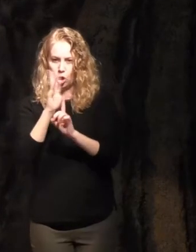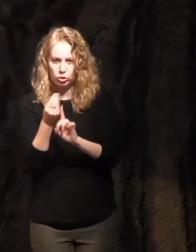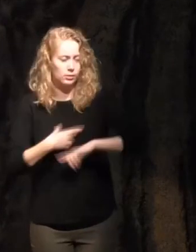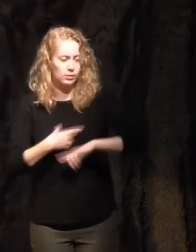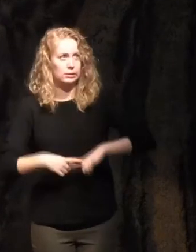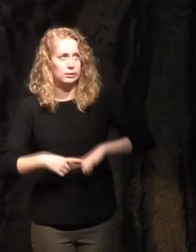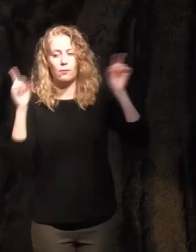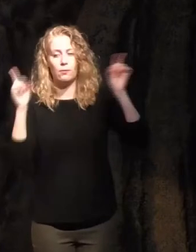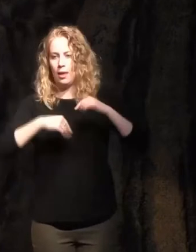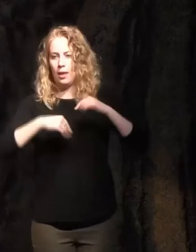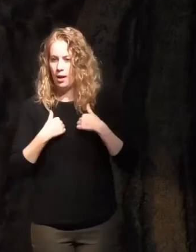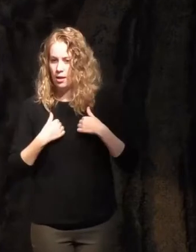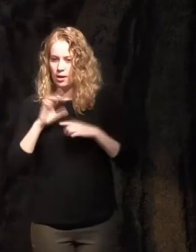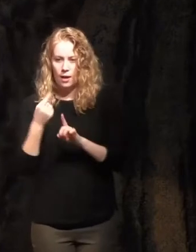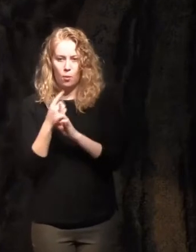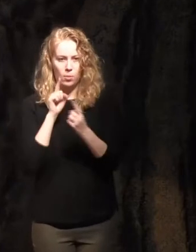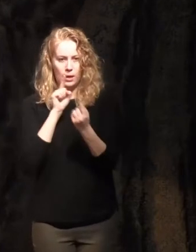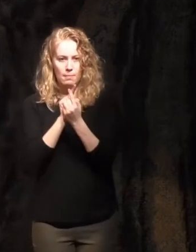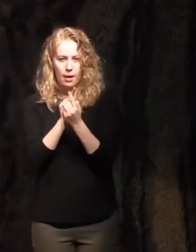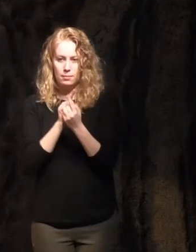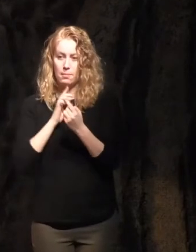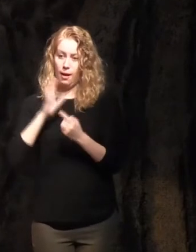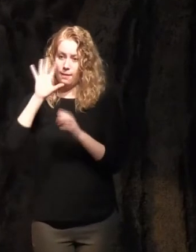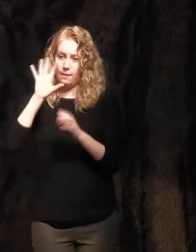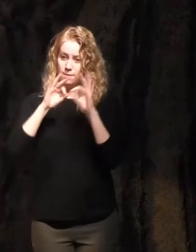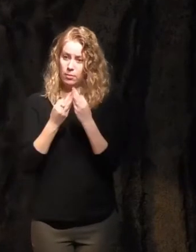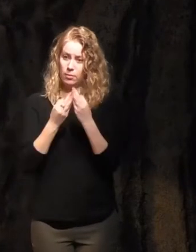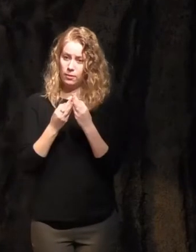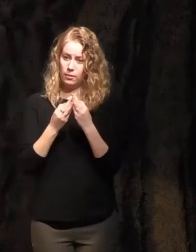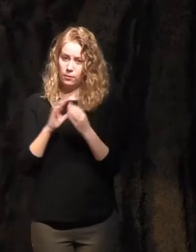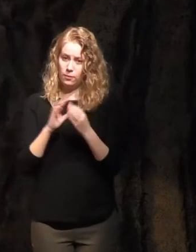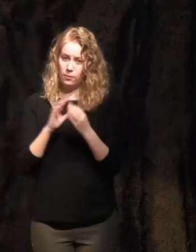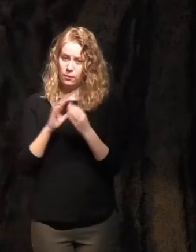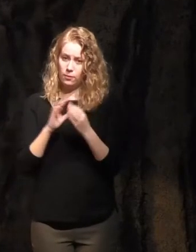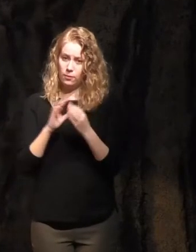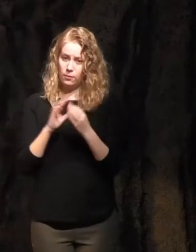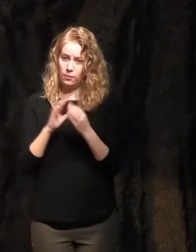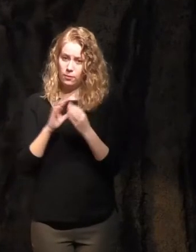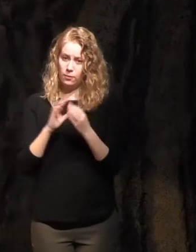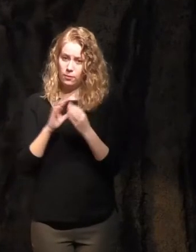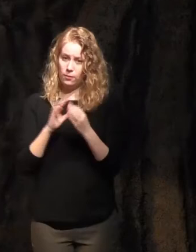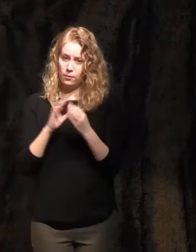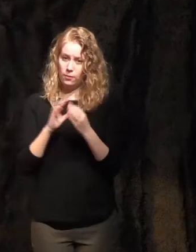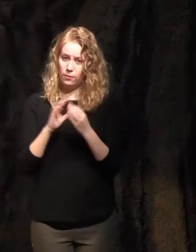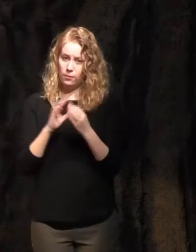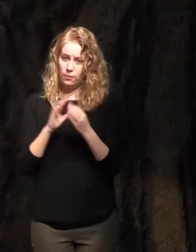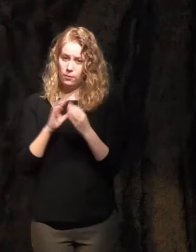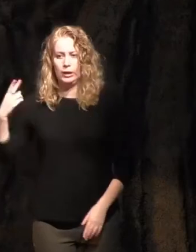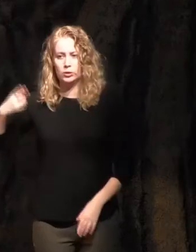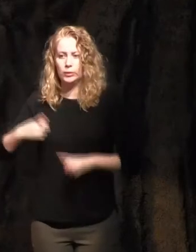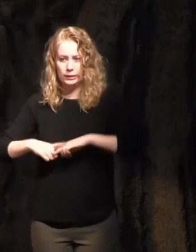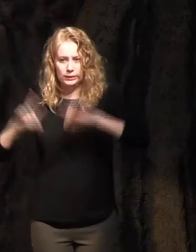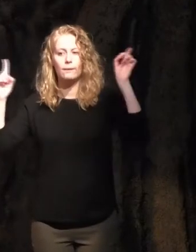and having only met my family for the first time when I was 43 years old. Very different histories colliding.